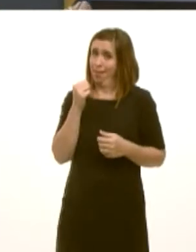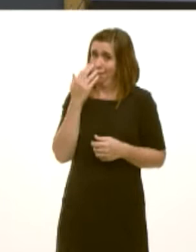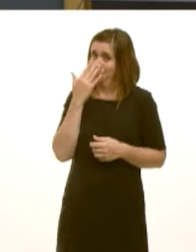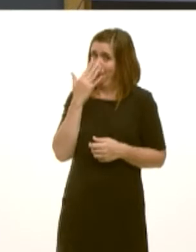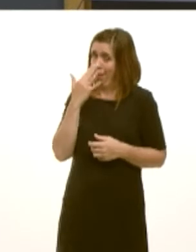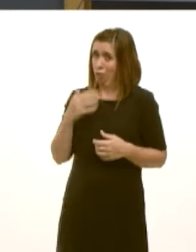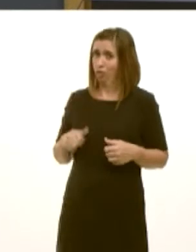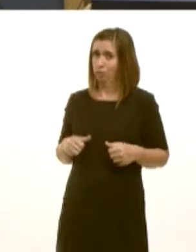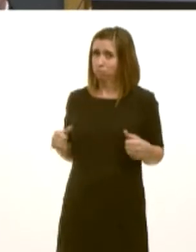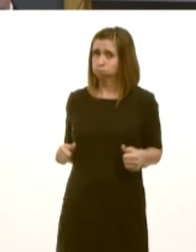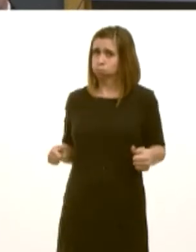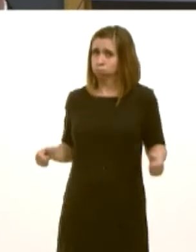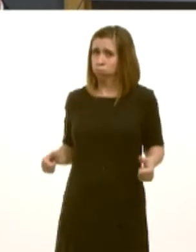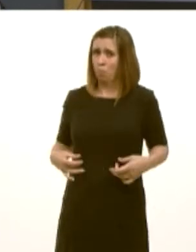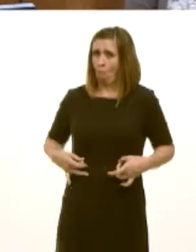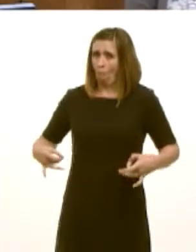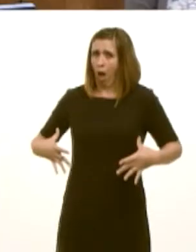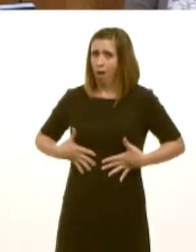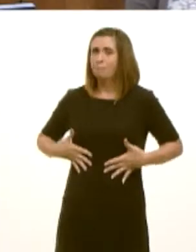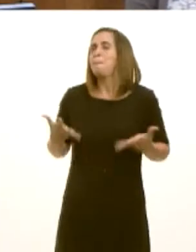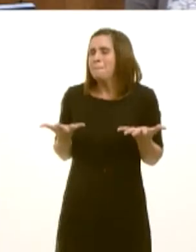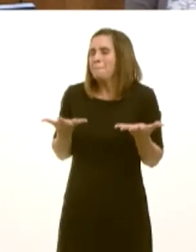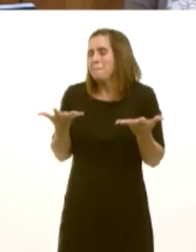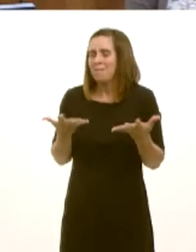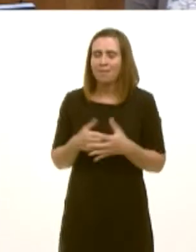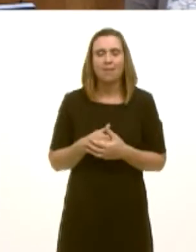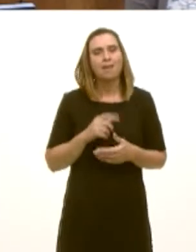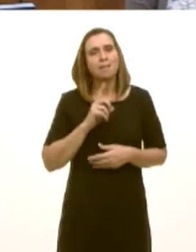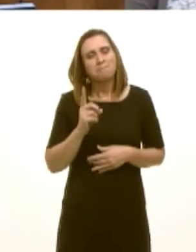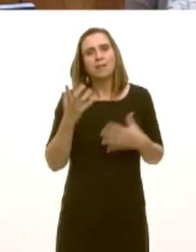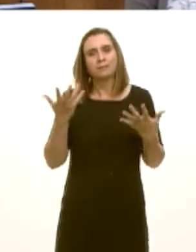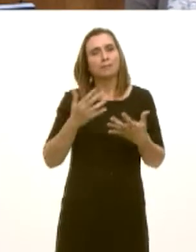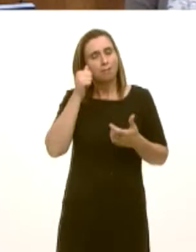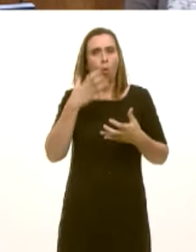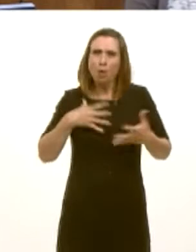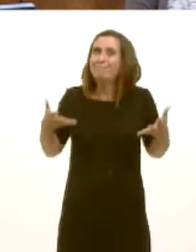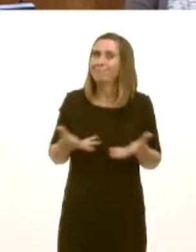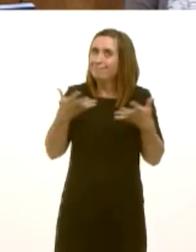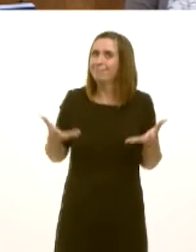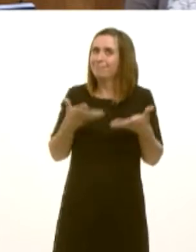itís important, of course, that that popularity continues, and where there are issues where